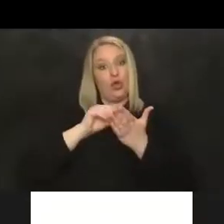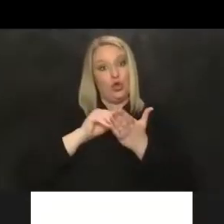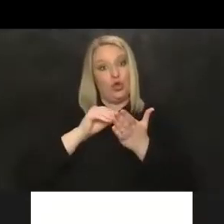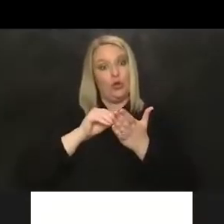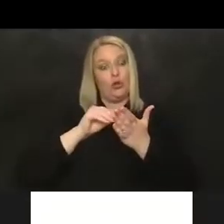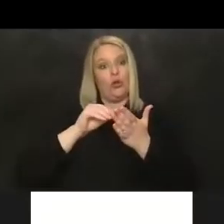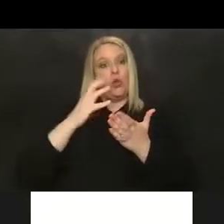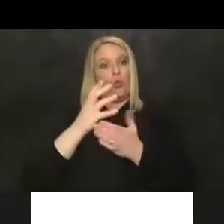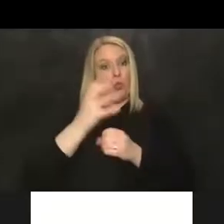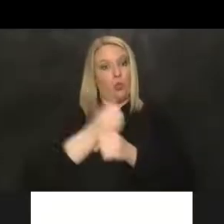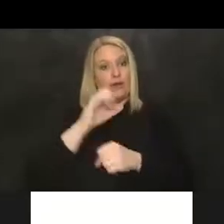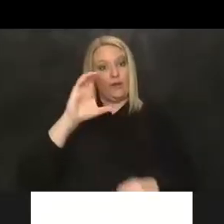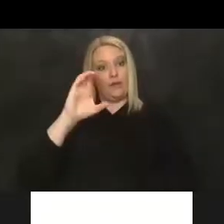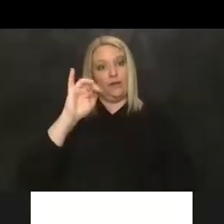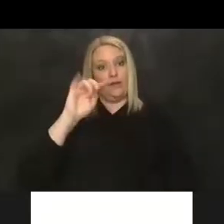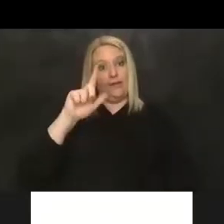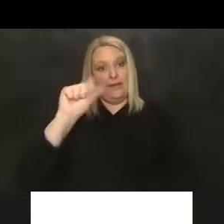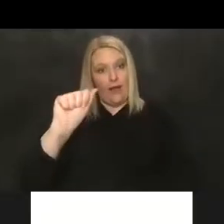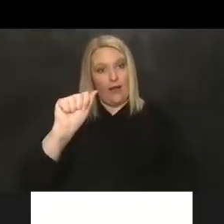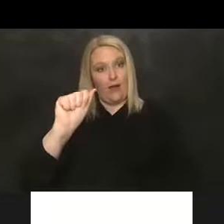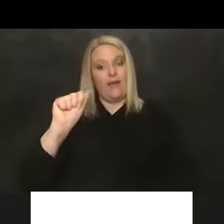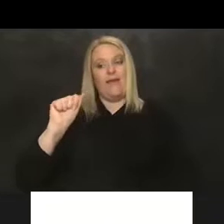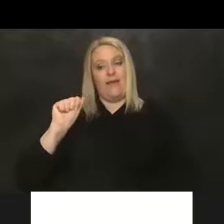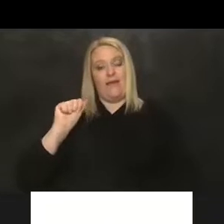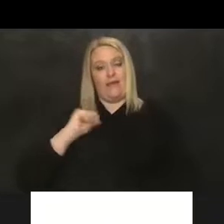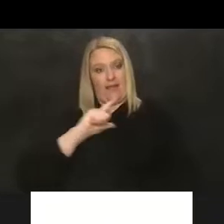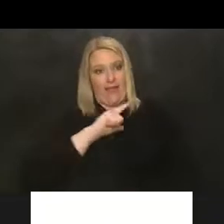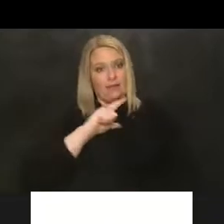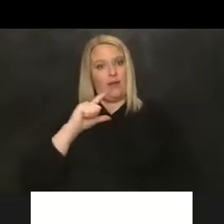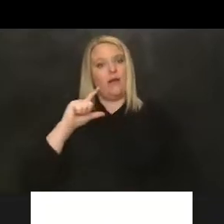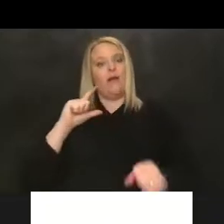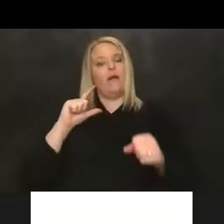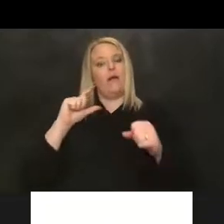I went to Atlanta and mounted something that had integrated sign language, that